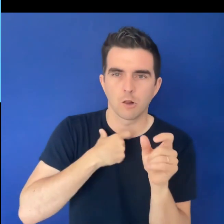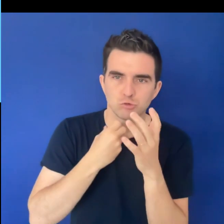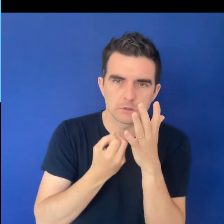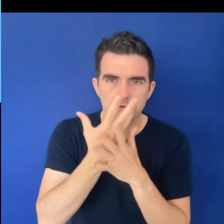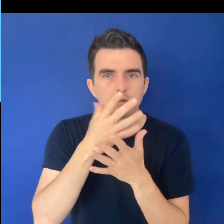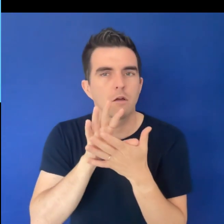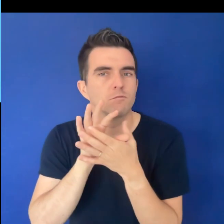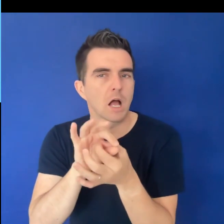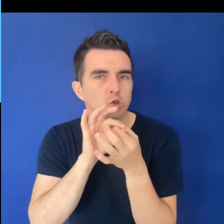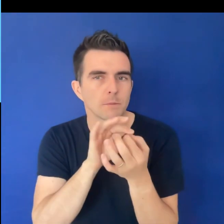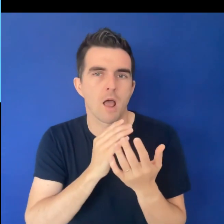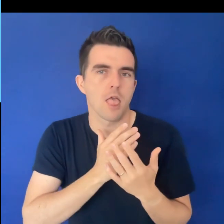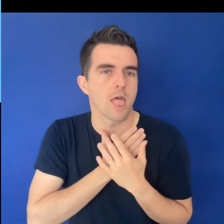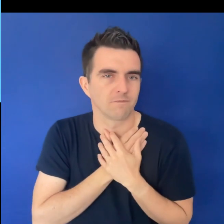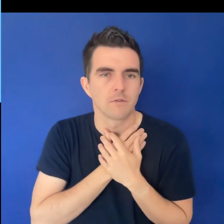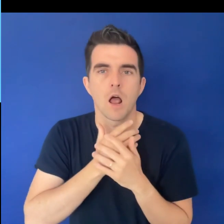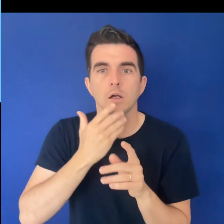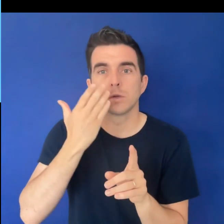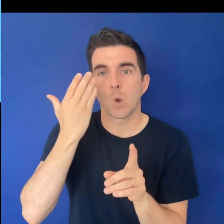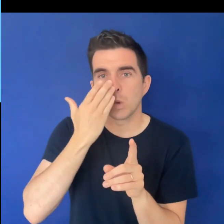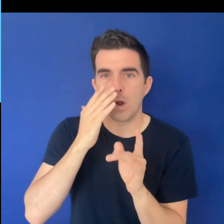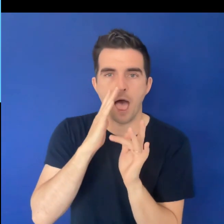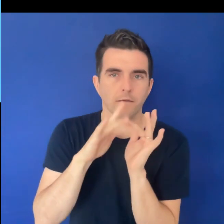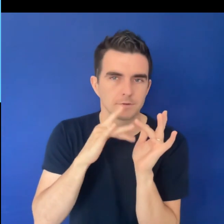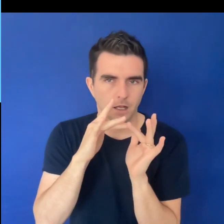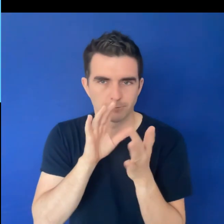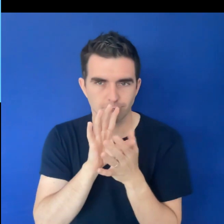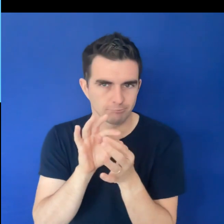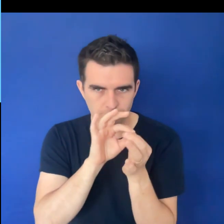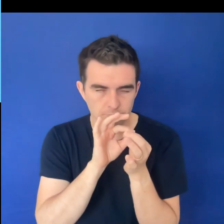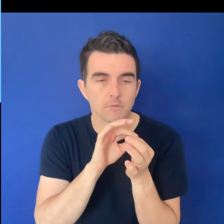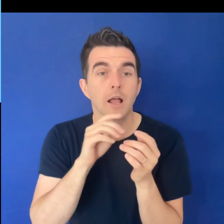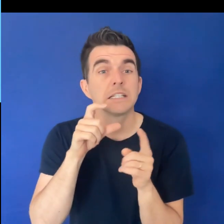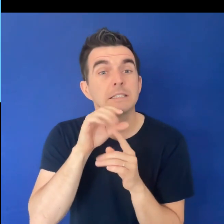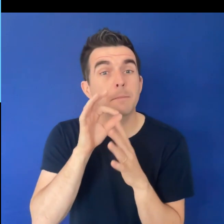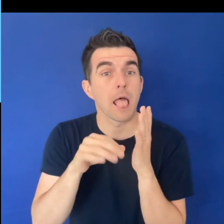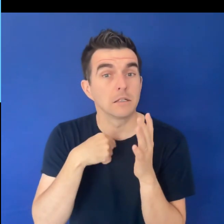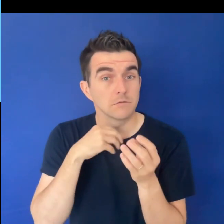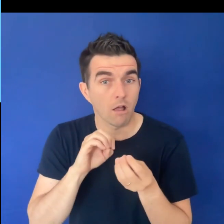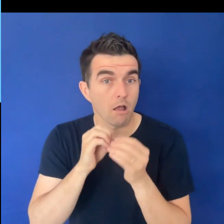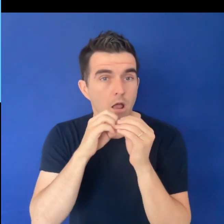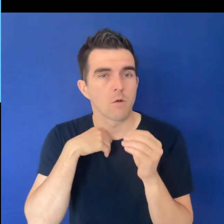As a disabled developer, I wanted to include positive disability representation in the story,